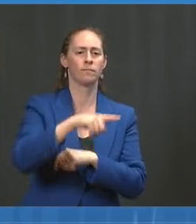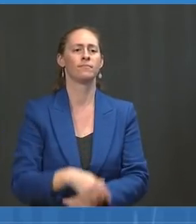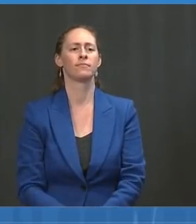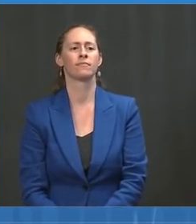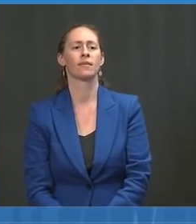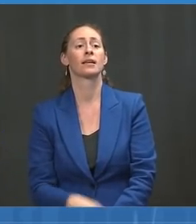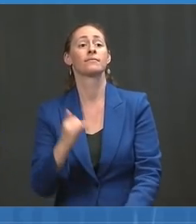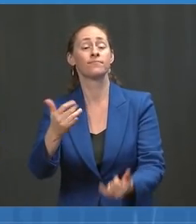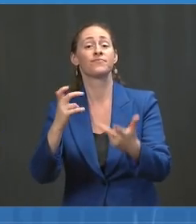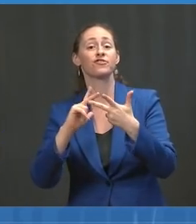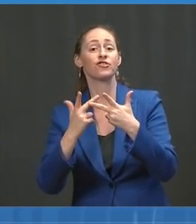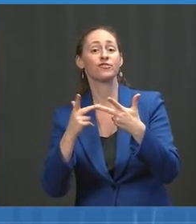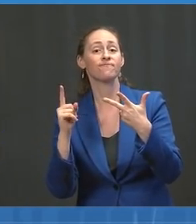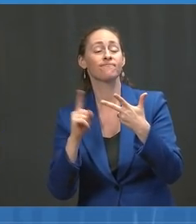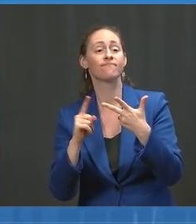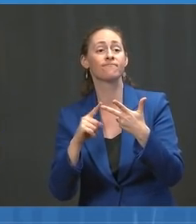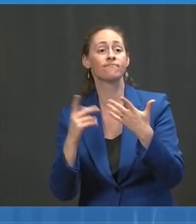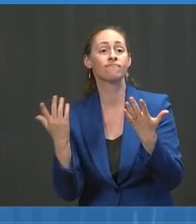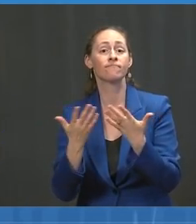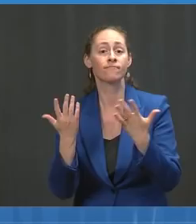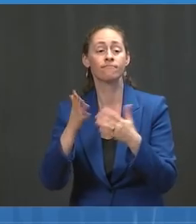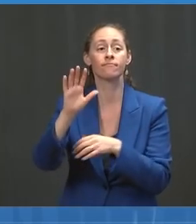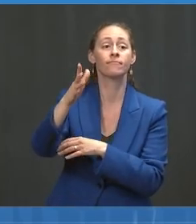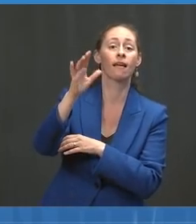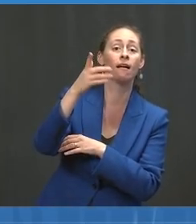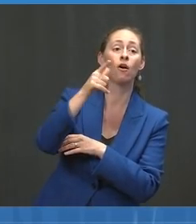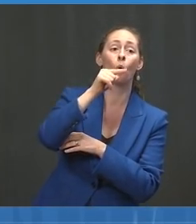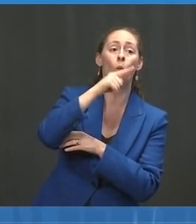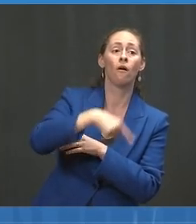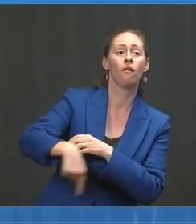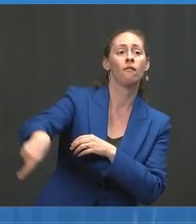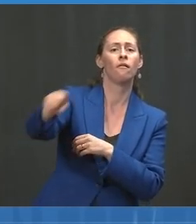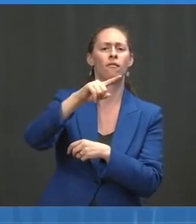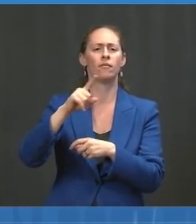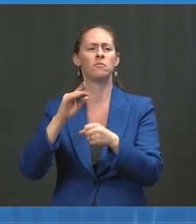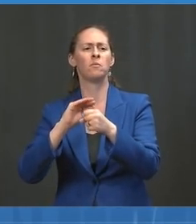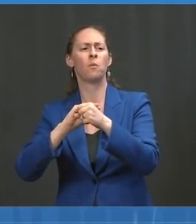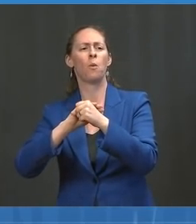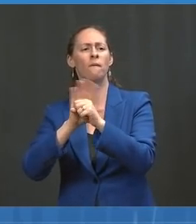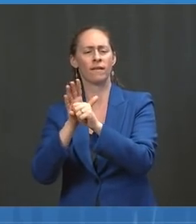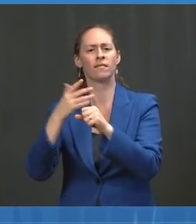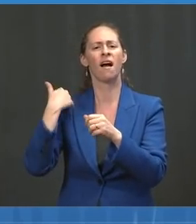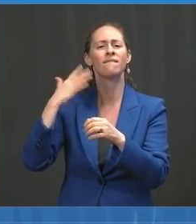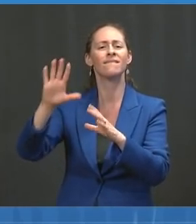our COVID-19 Community Corps with even more tools to talk to their communities about vaccination.